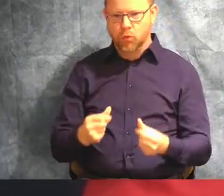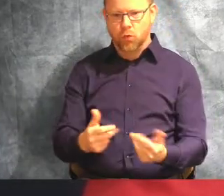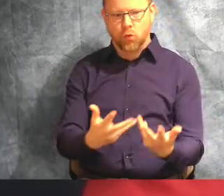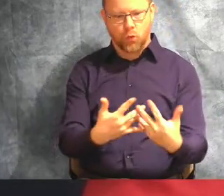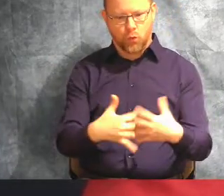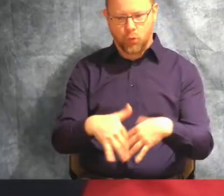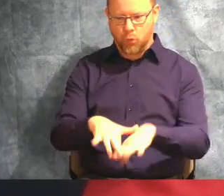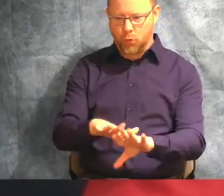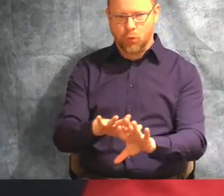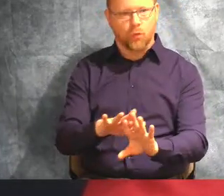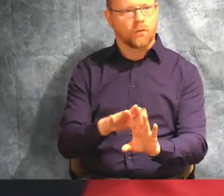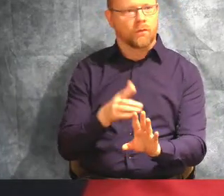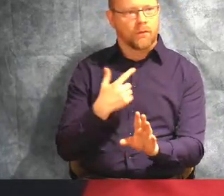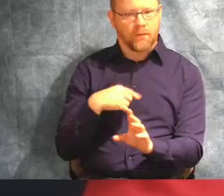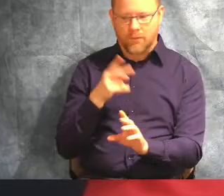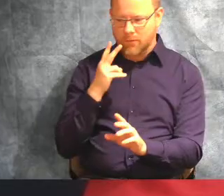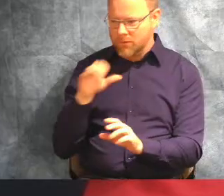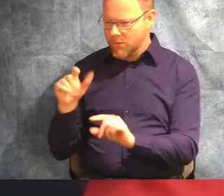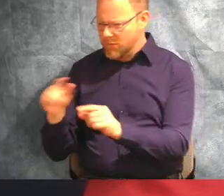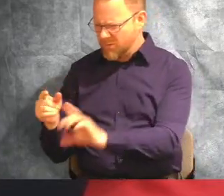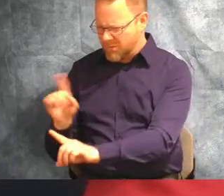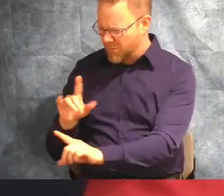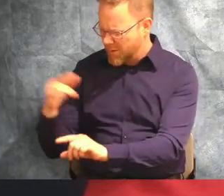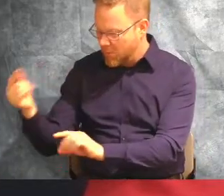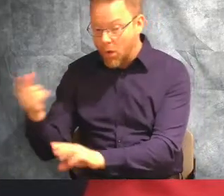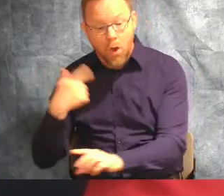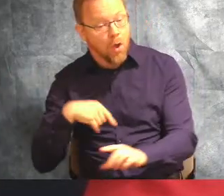you know, we would come in and see another group like where are y'all go? Oh, we have a meeting